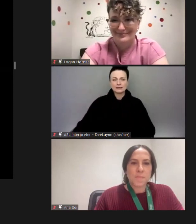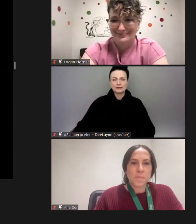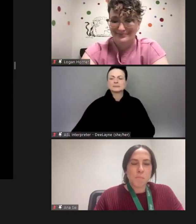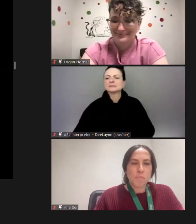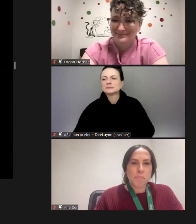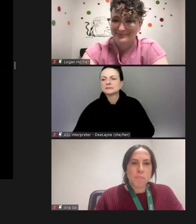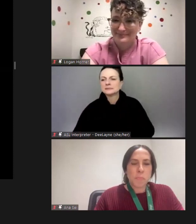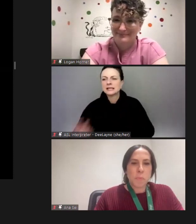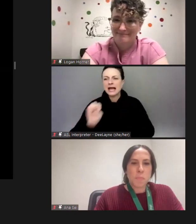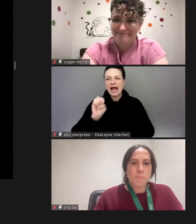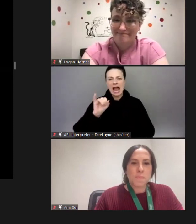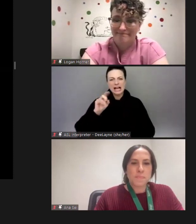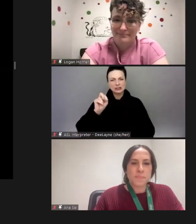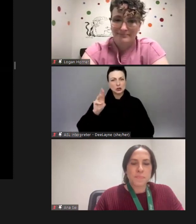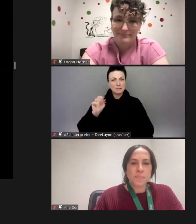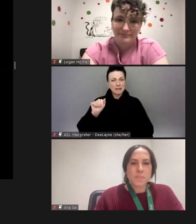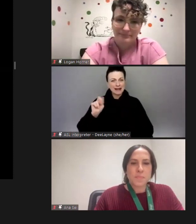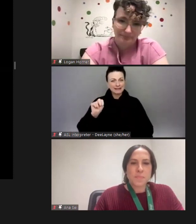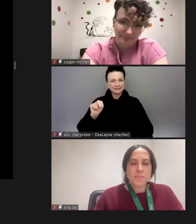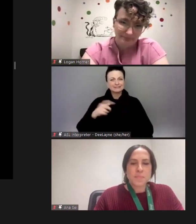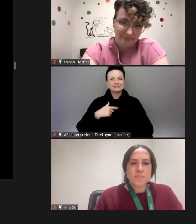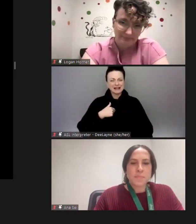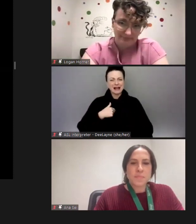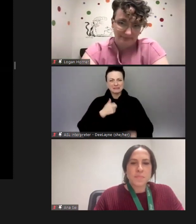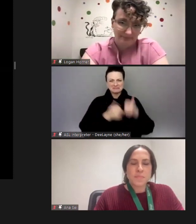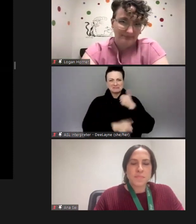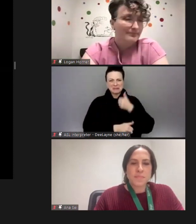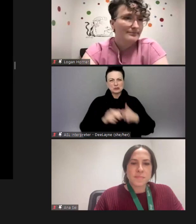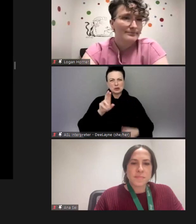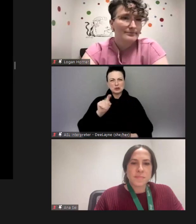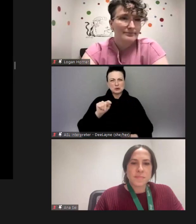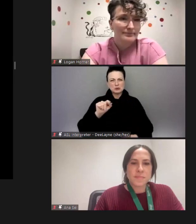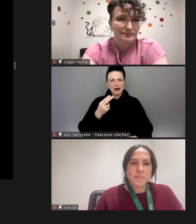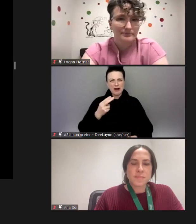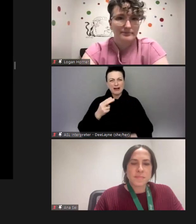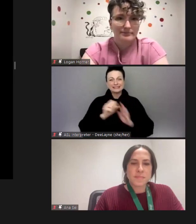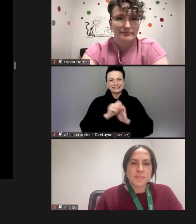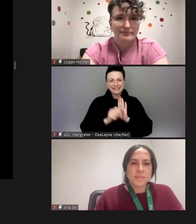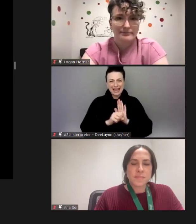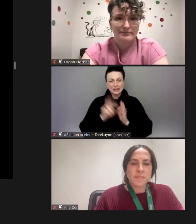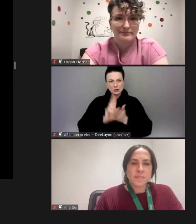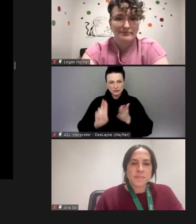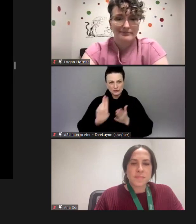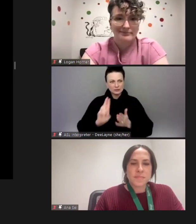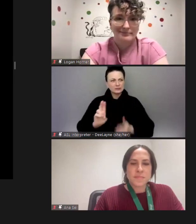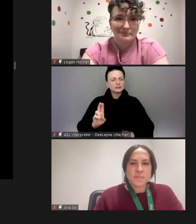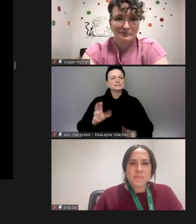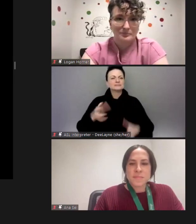assessment and management at Utah State